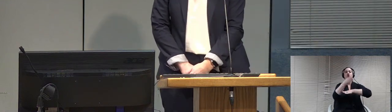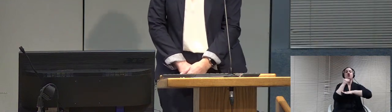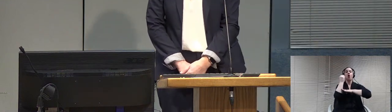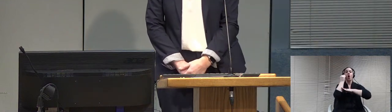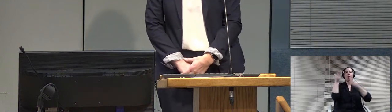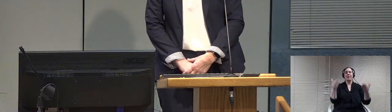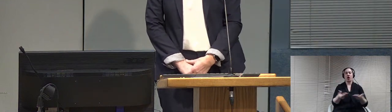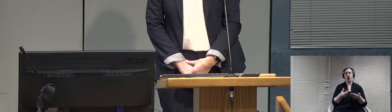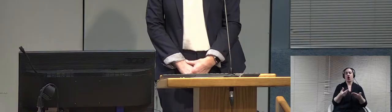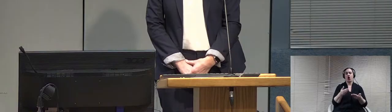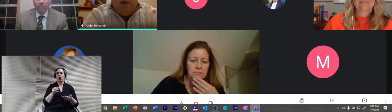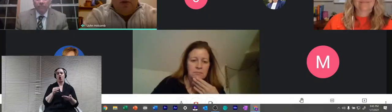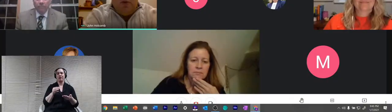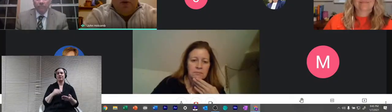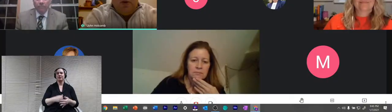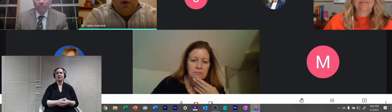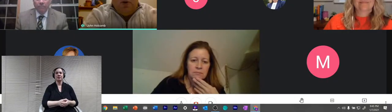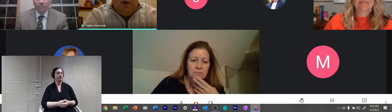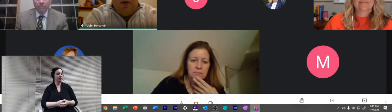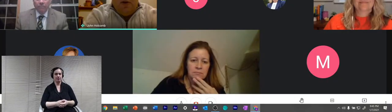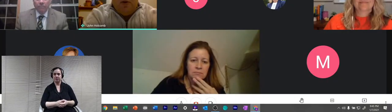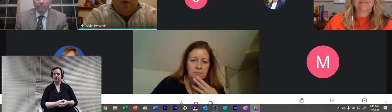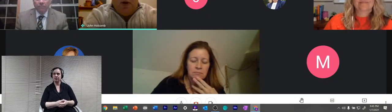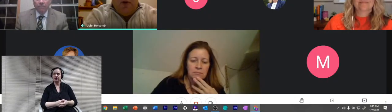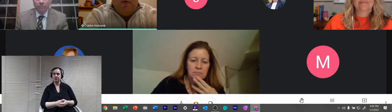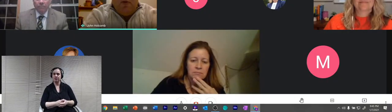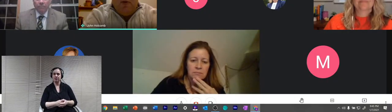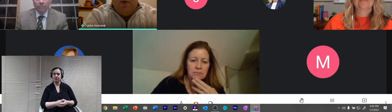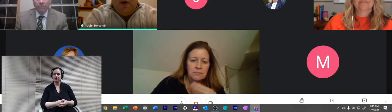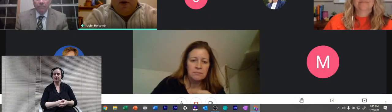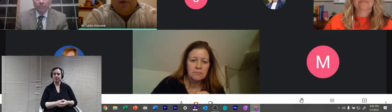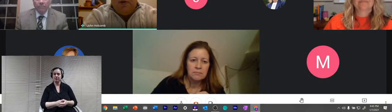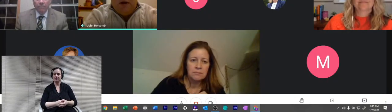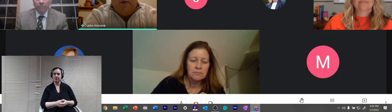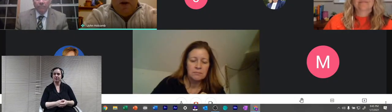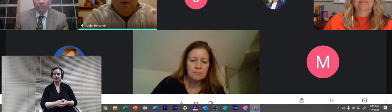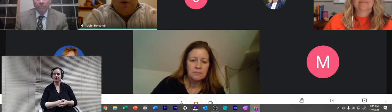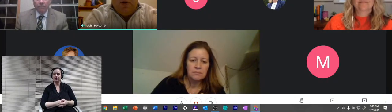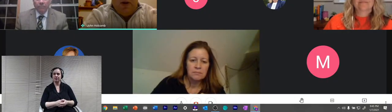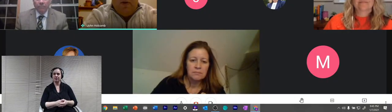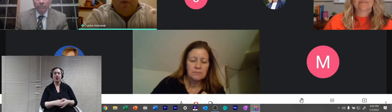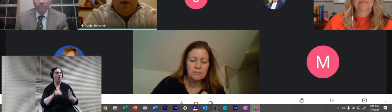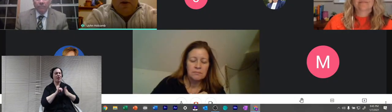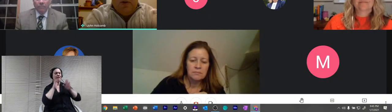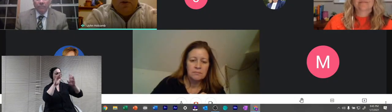That's awesome, we just heard just heard so many things that are working from the various families that have kids in those